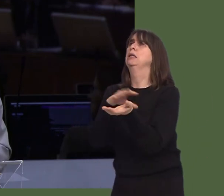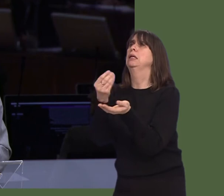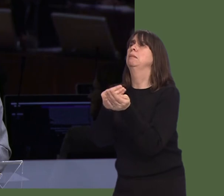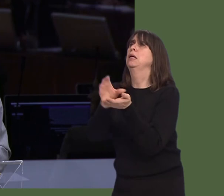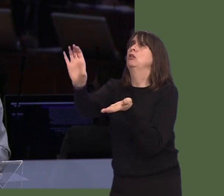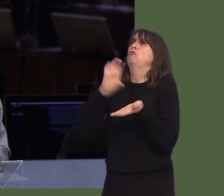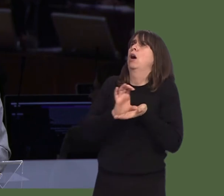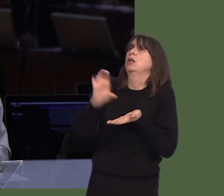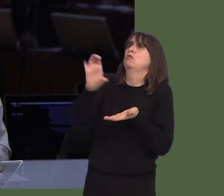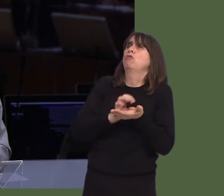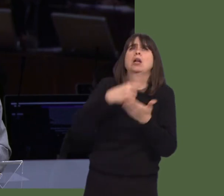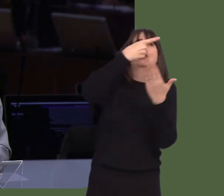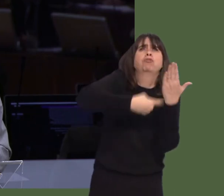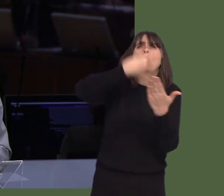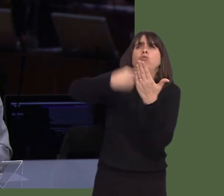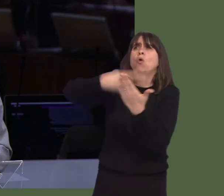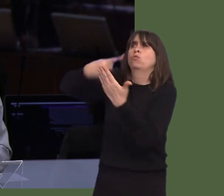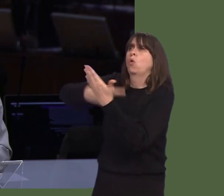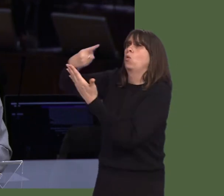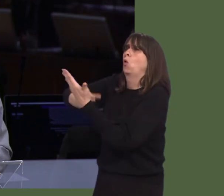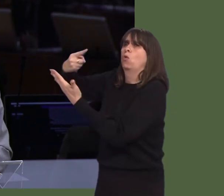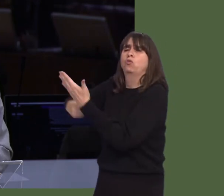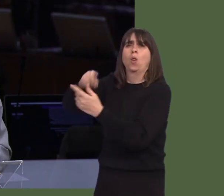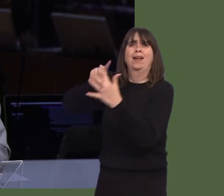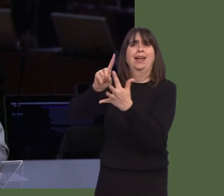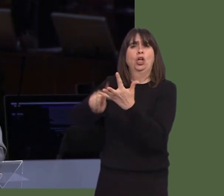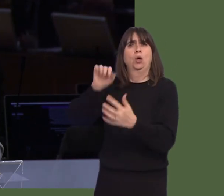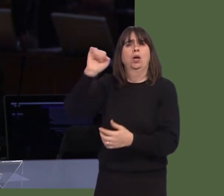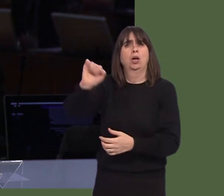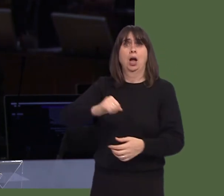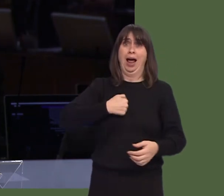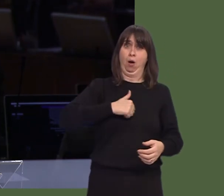Itís impossible to check every lorry, despite the example that was given. And the second question.